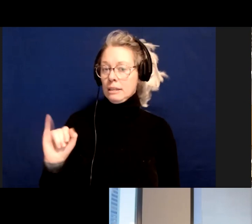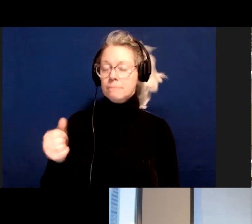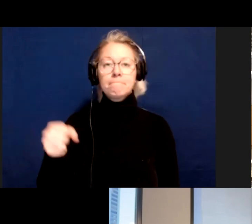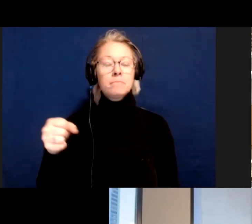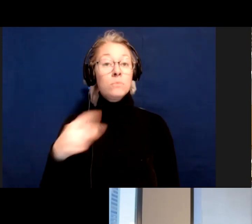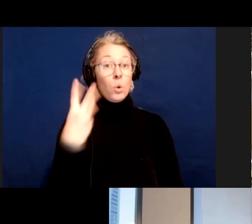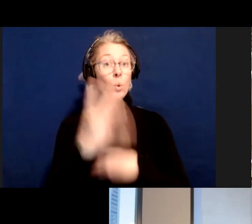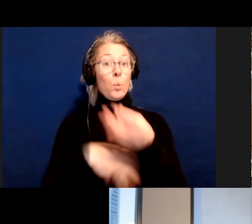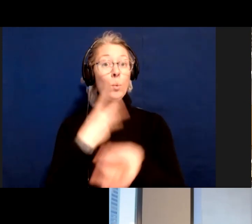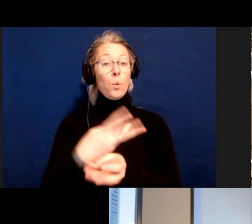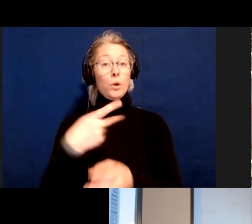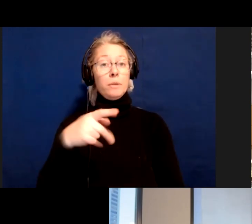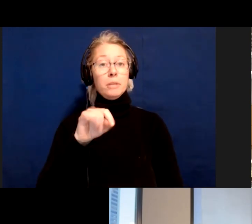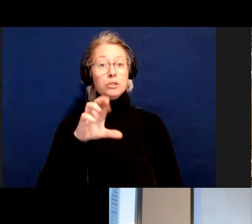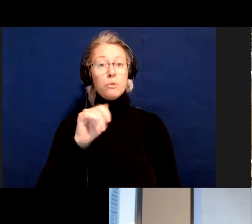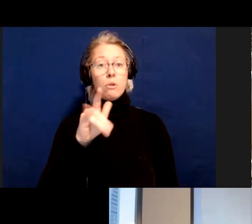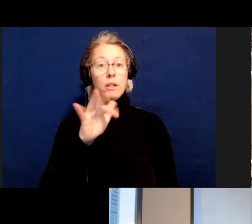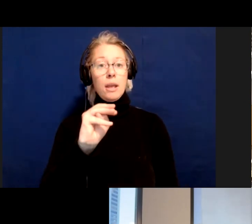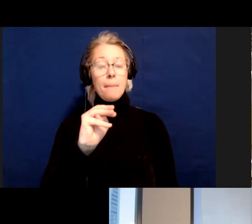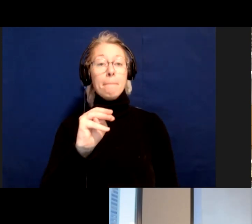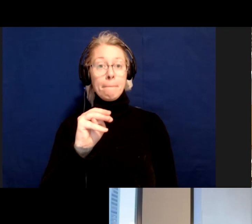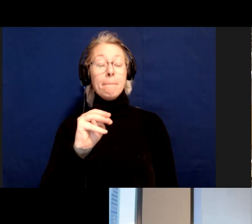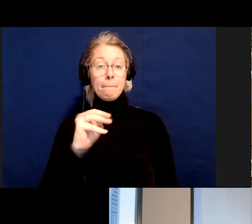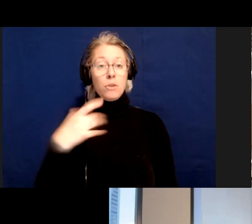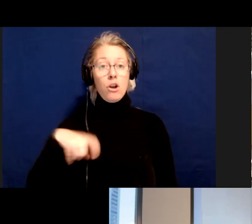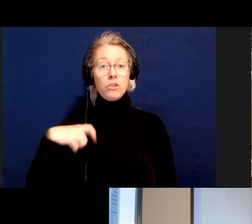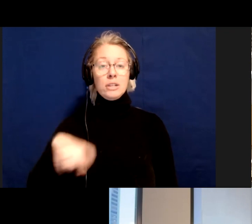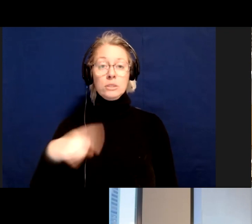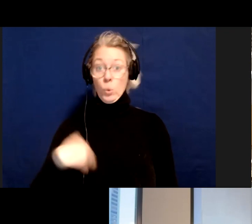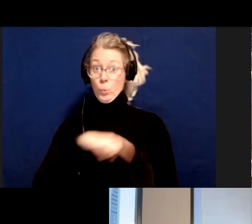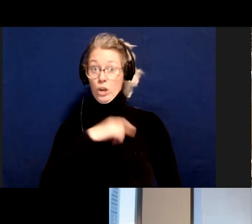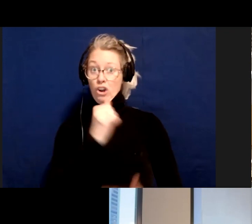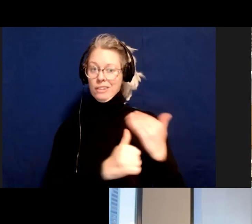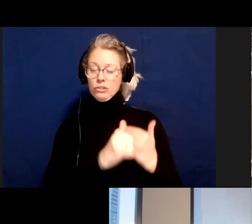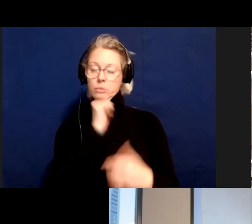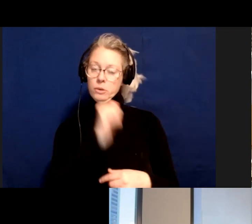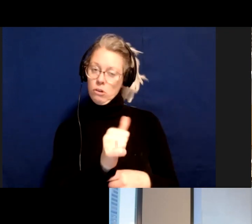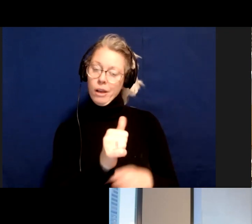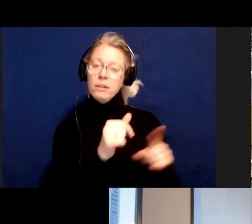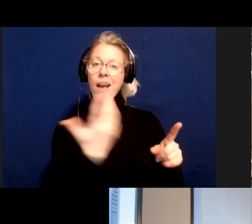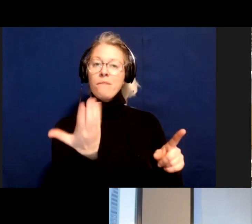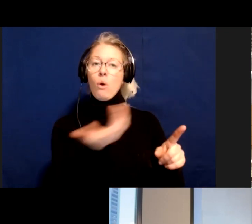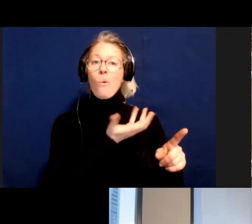Congress itself has its own separate steering committee, of which CADA is not a part. So